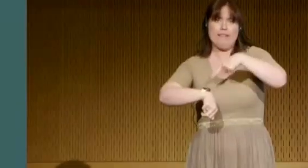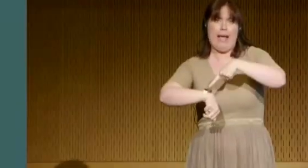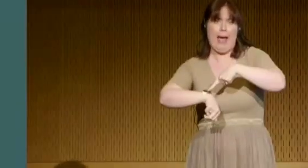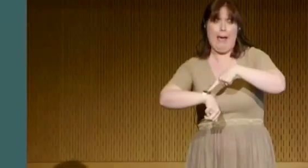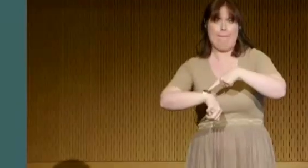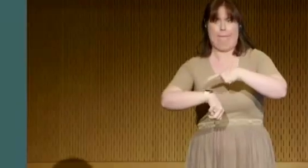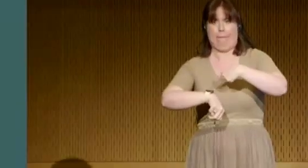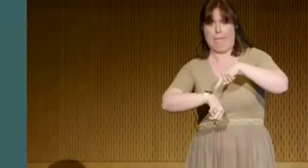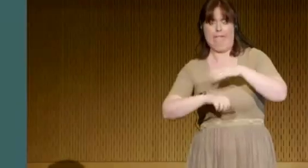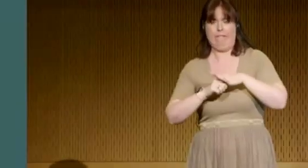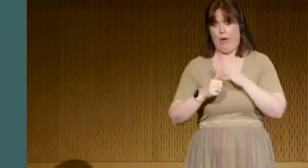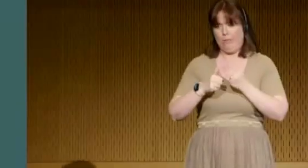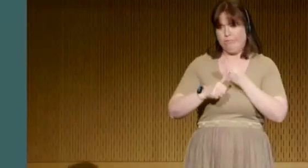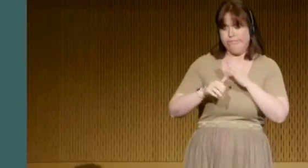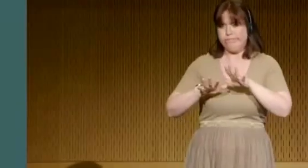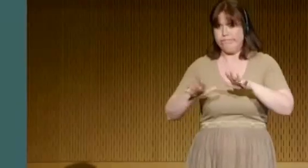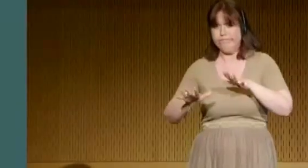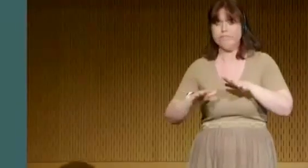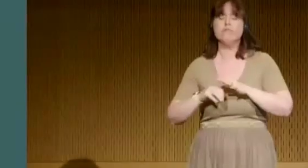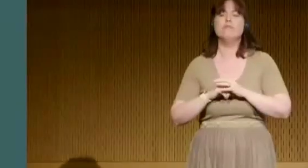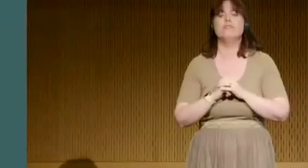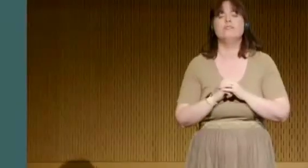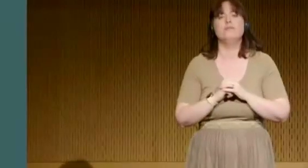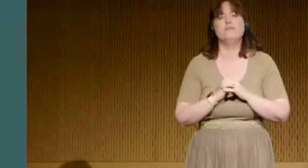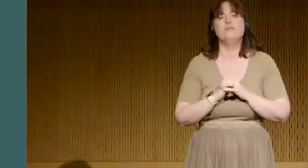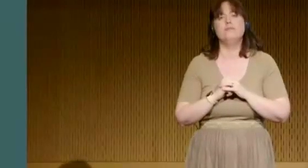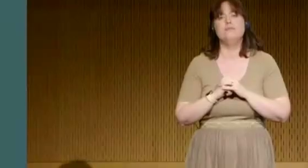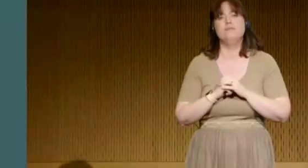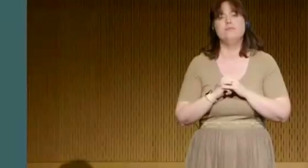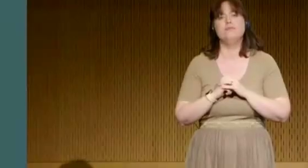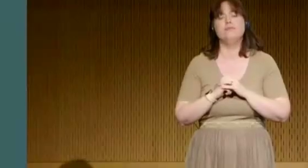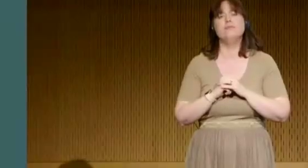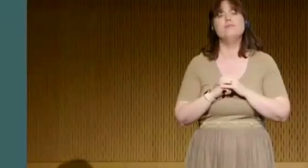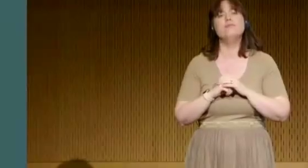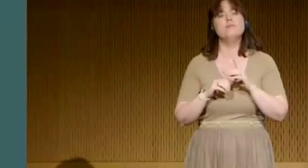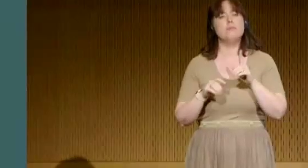in terms of the time I have available to prepare prepare my classes, but actually make this more